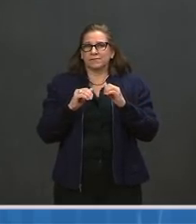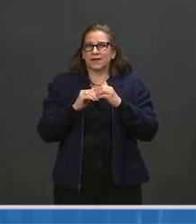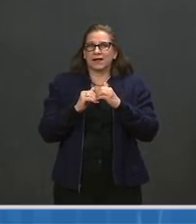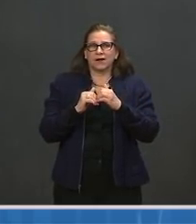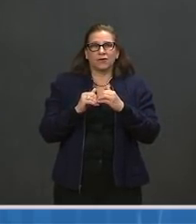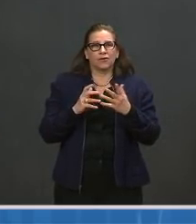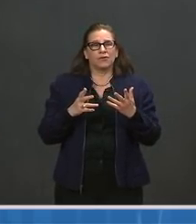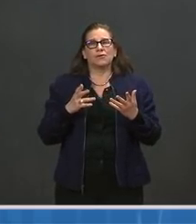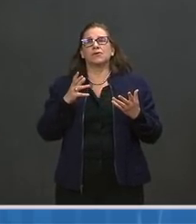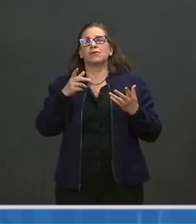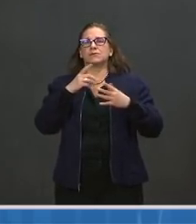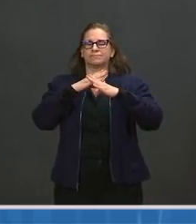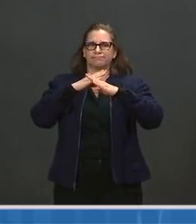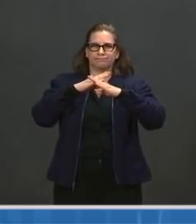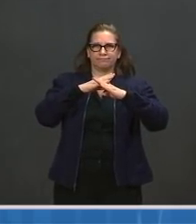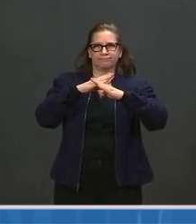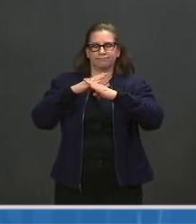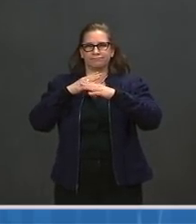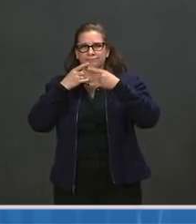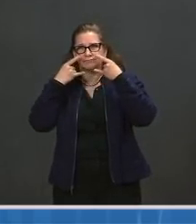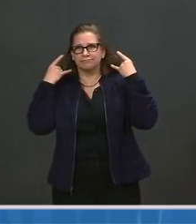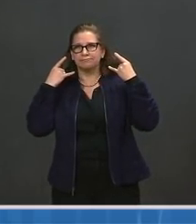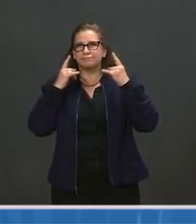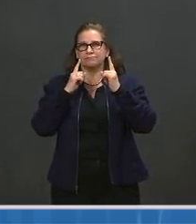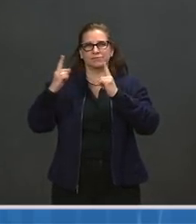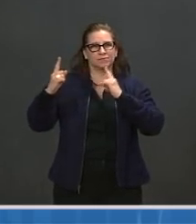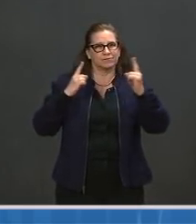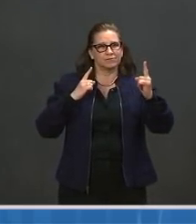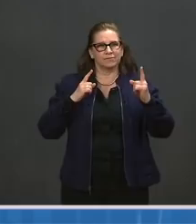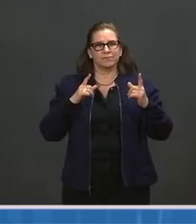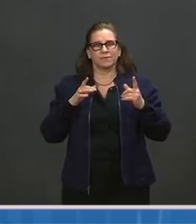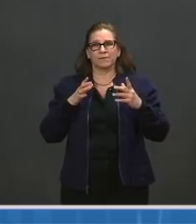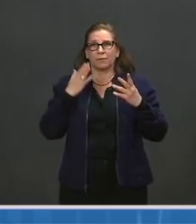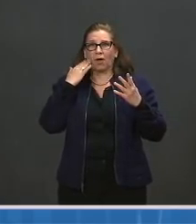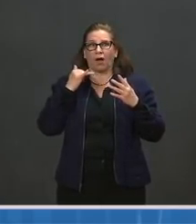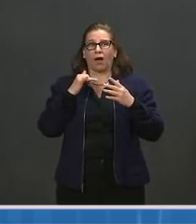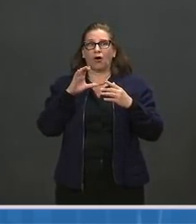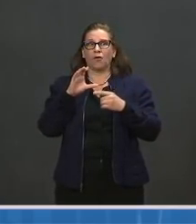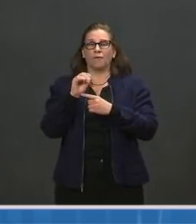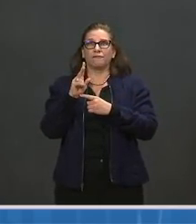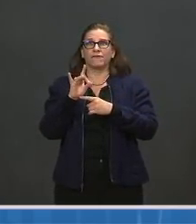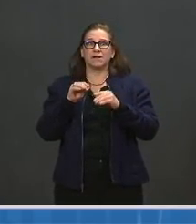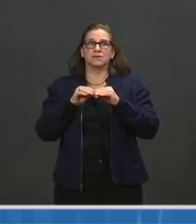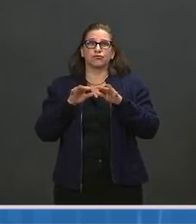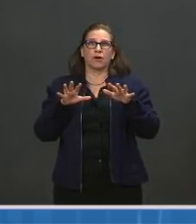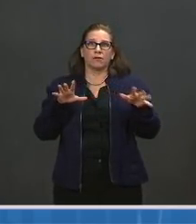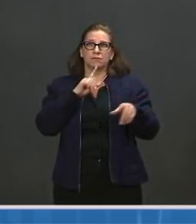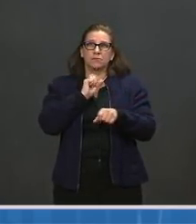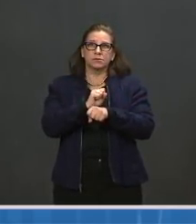are spreading rapidly throughout the United States, is a serious threat to the progress we have made as a nation.